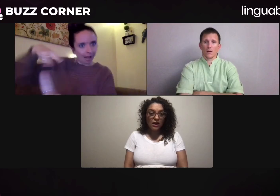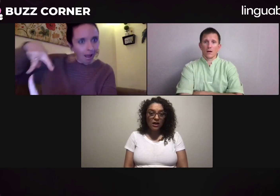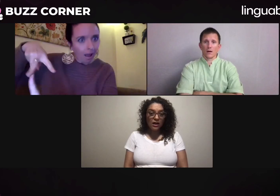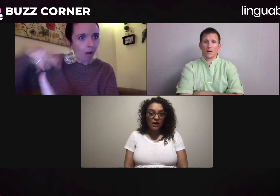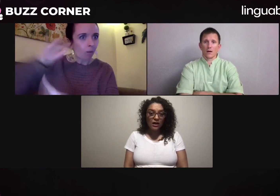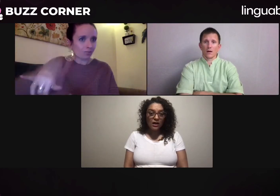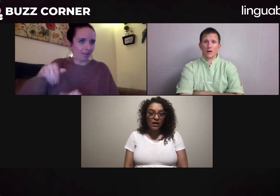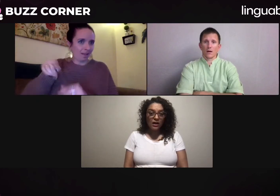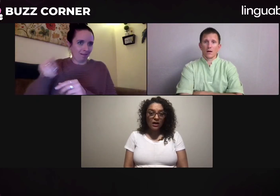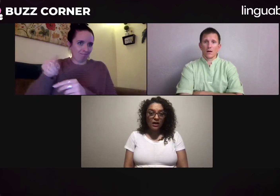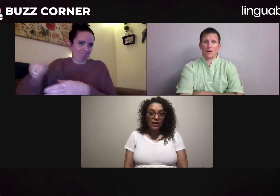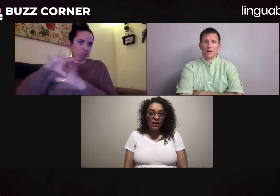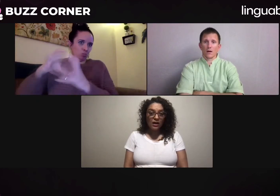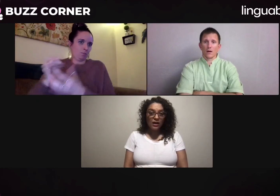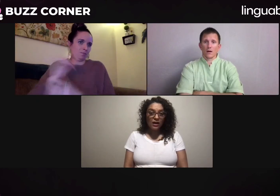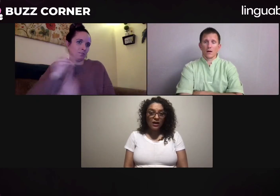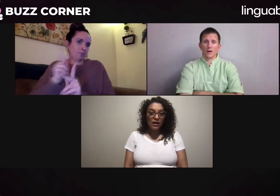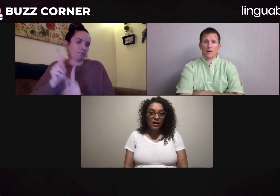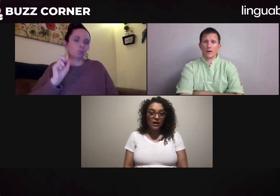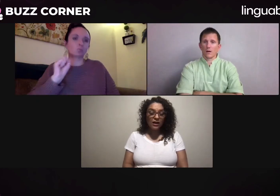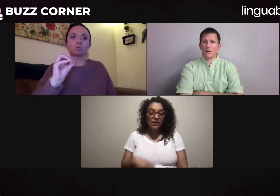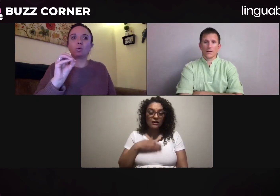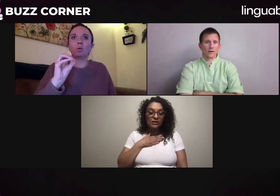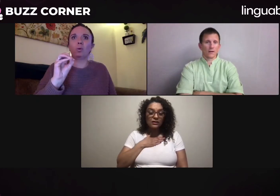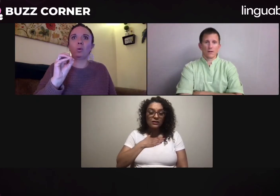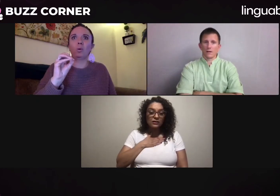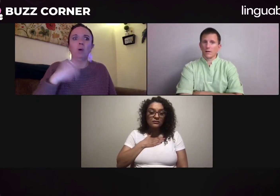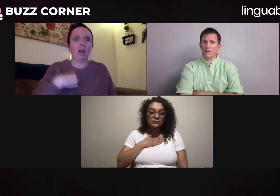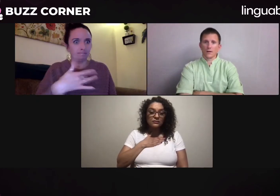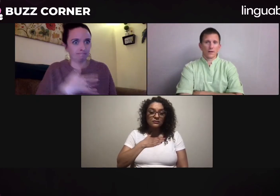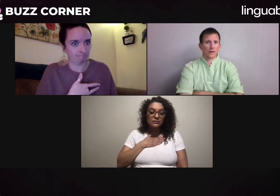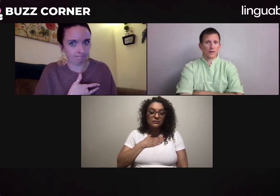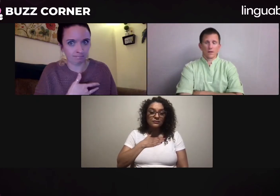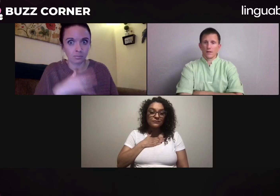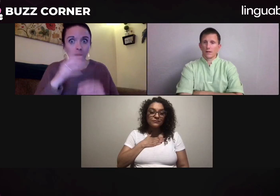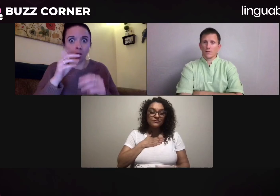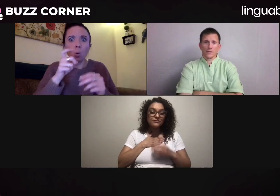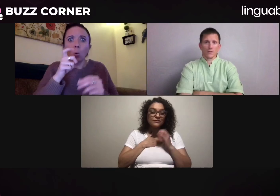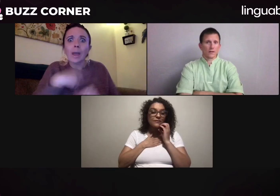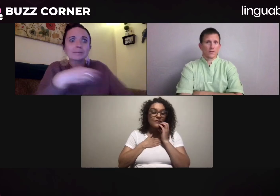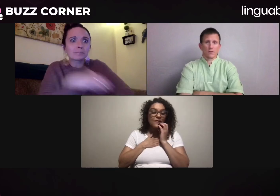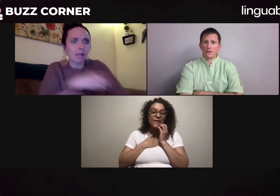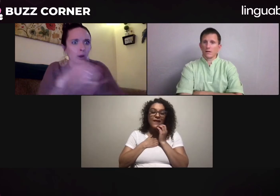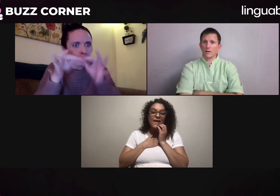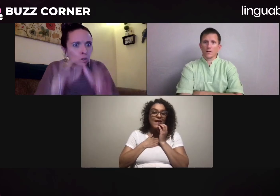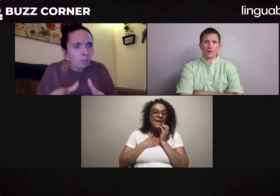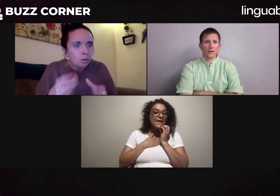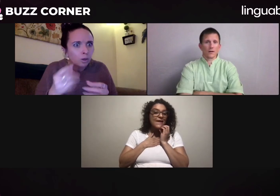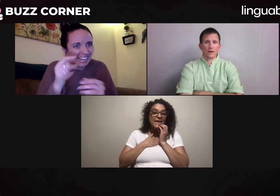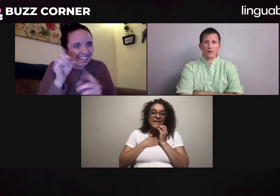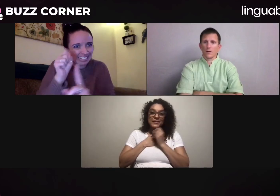trying to advocate there and speak up, and they are fearful of that because of the punishment that they're receiving